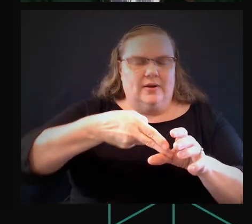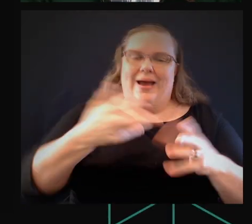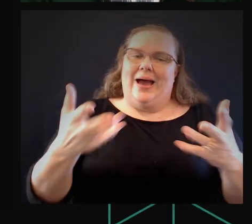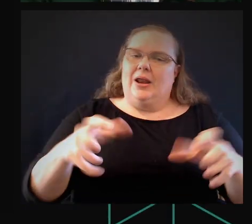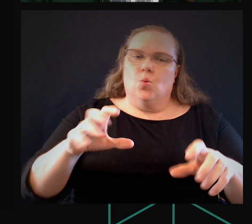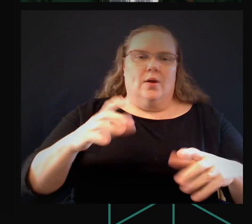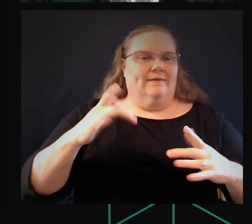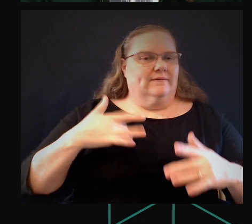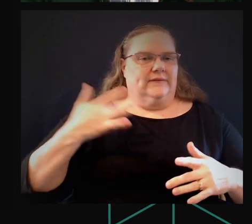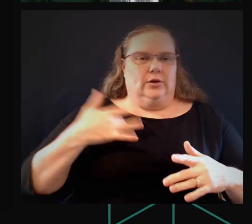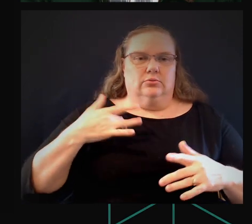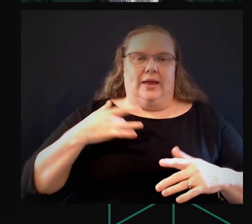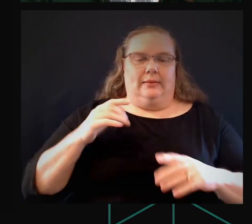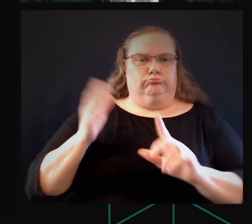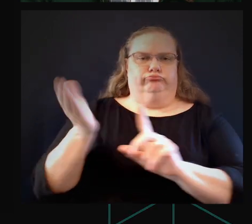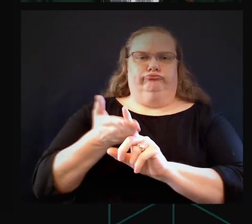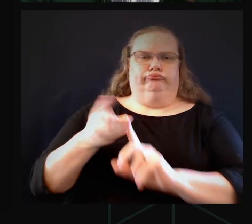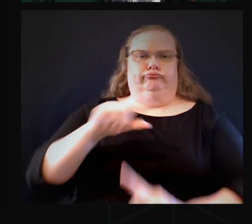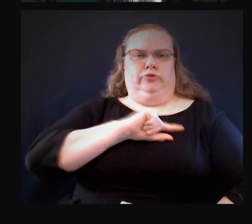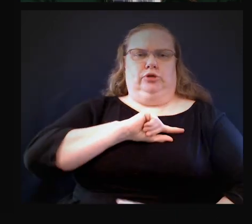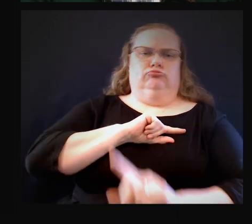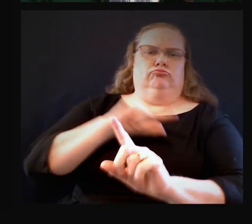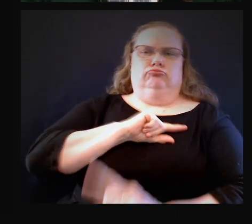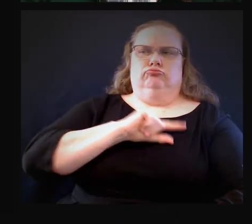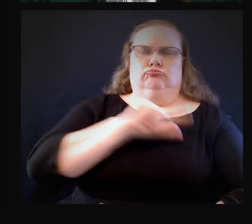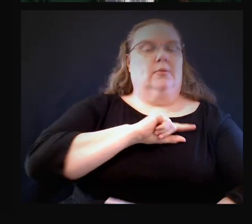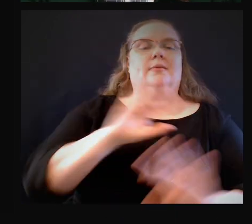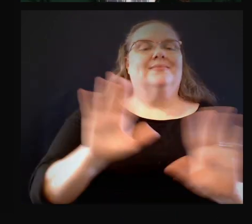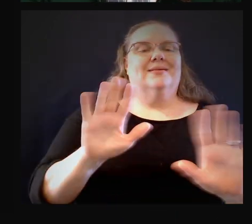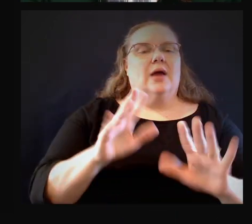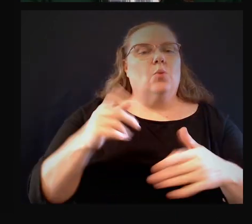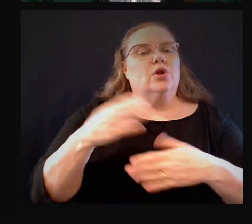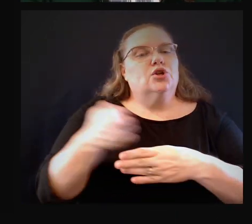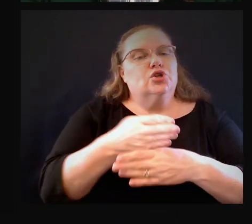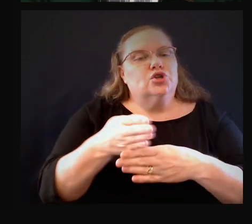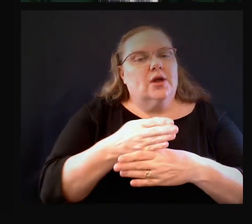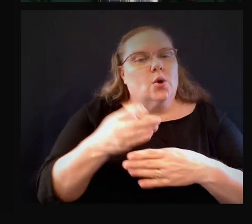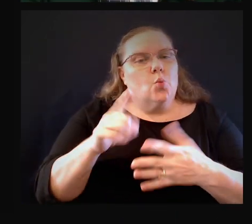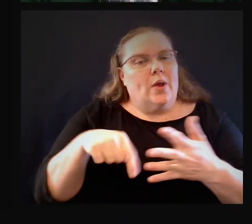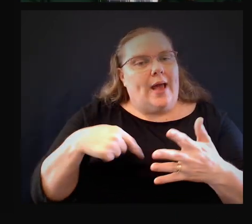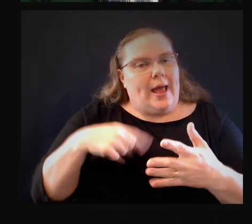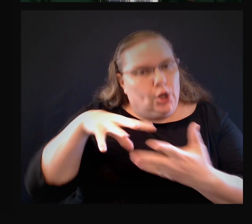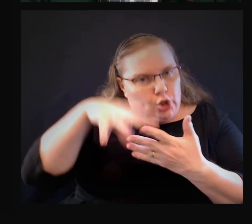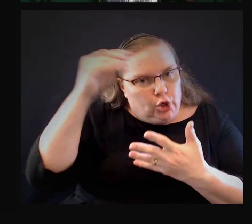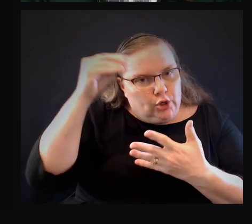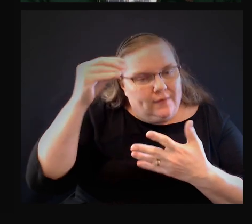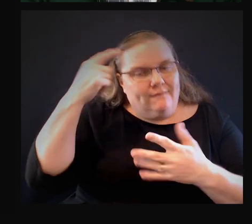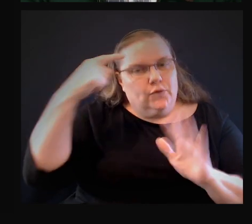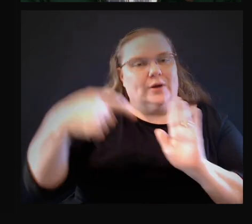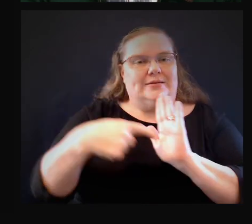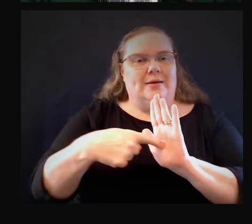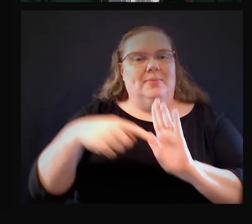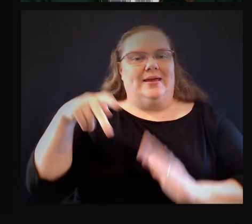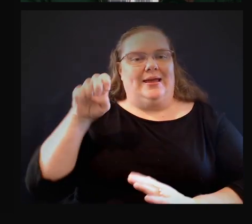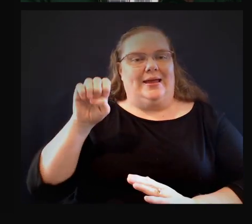so I focused instead on sharing what I had learned. For example, thanks to the EPA Greenhouse Gas Calculator,